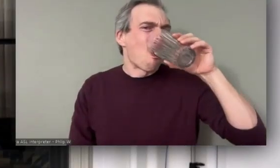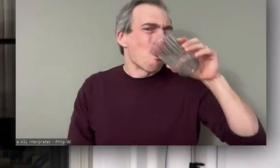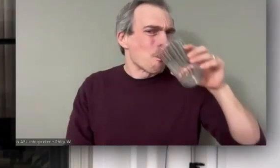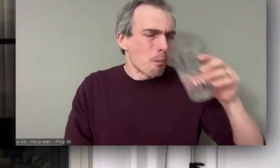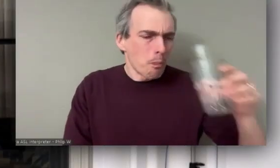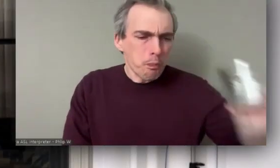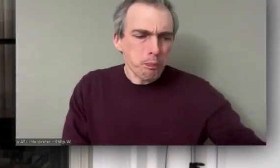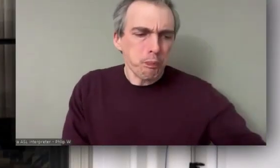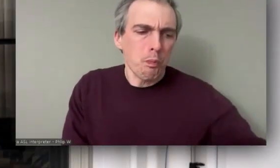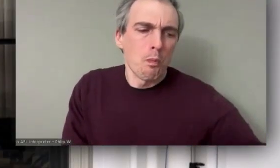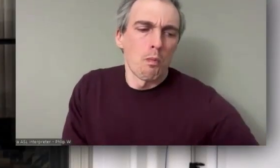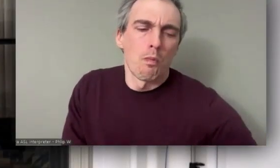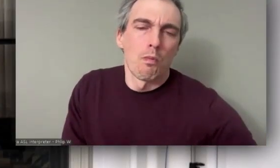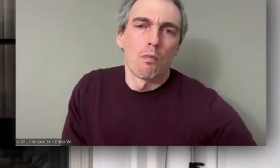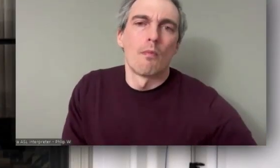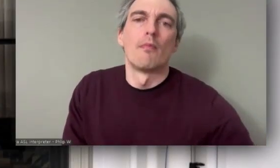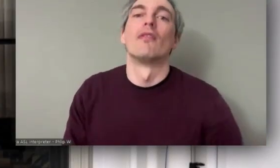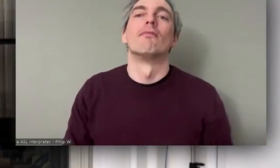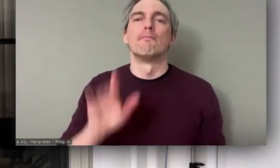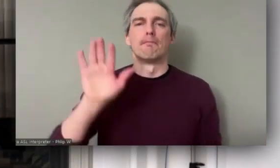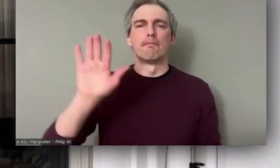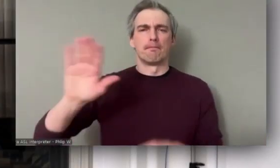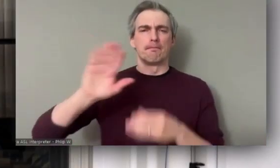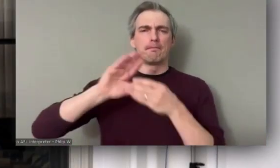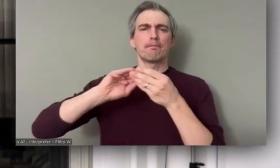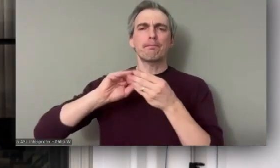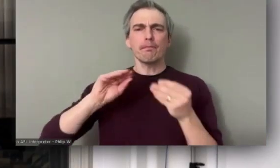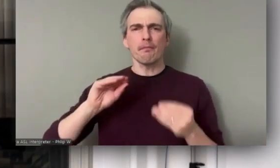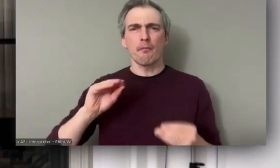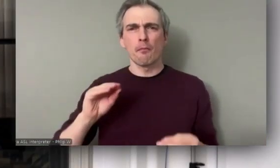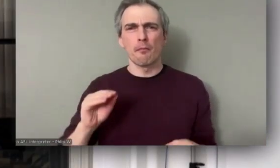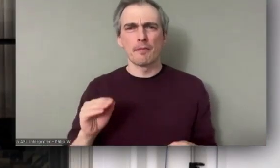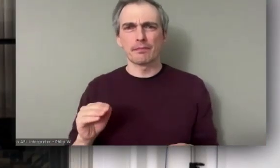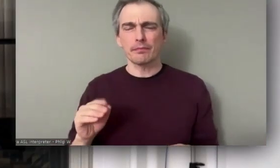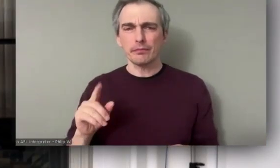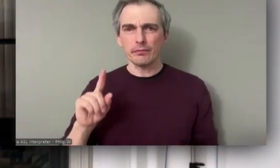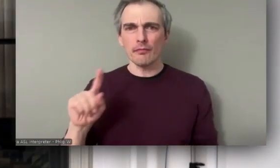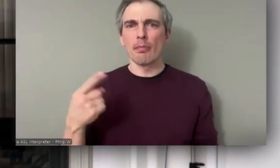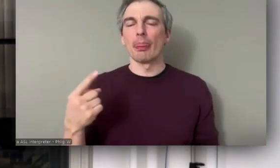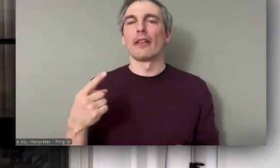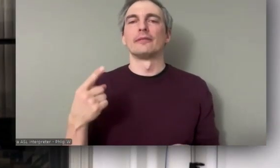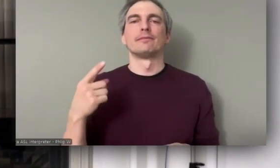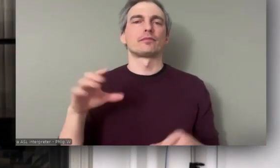That comment there was just that... It was to show the world they can be profitable. So it's just... They can afford it.